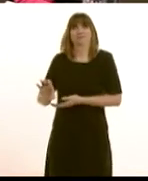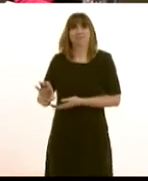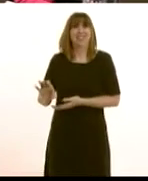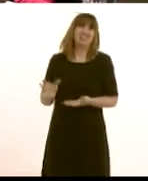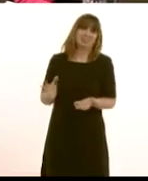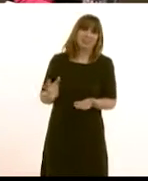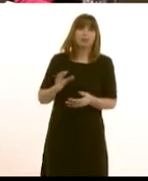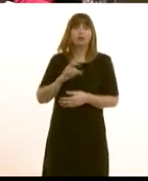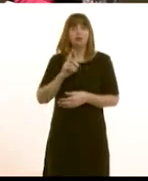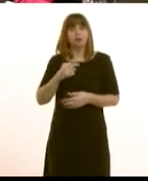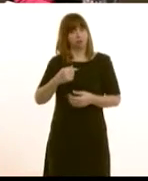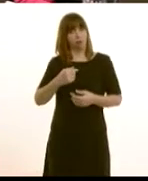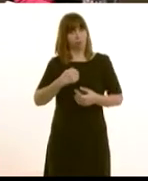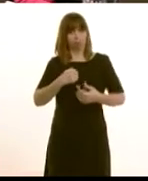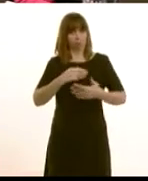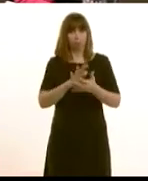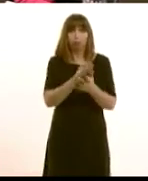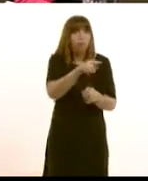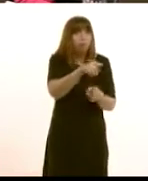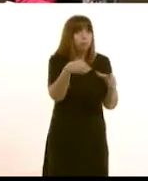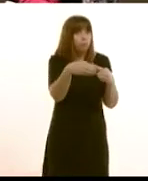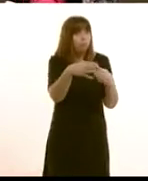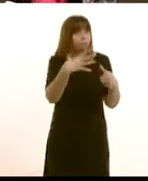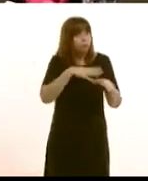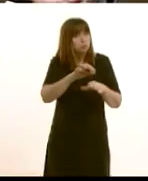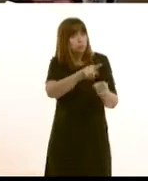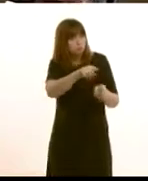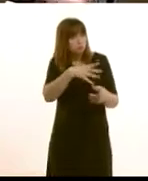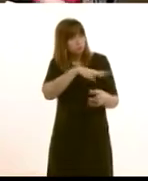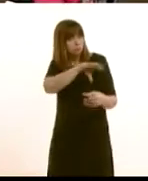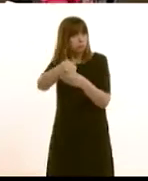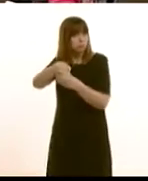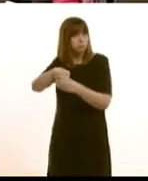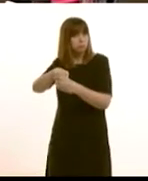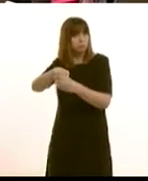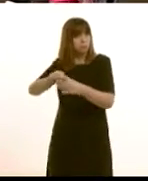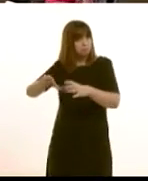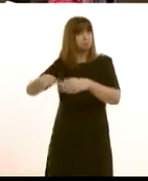we would very much like to work with any organisation that would wish to put in place a Roald Dahl